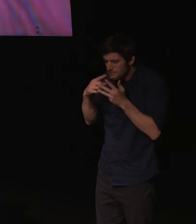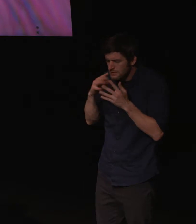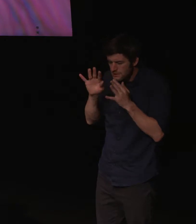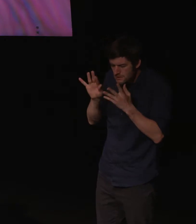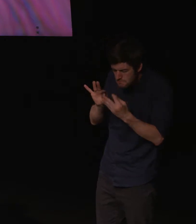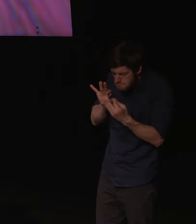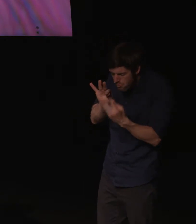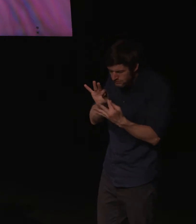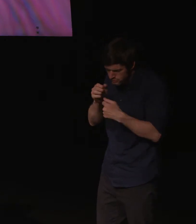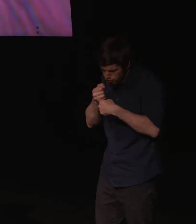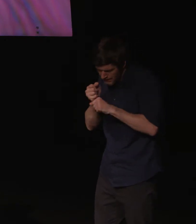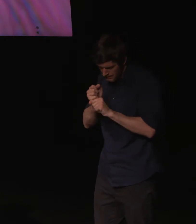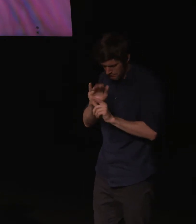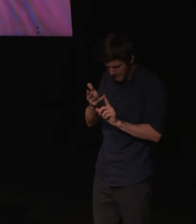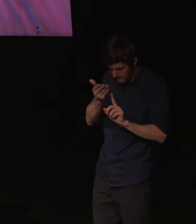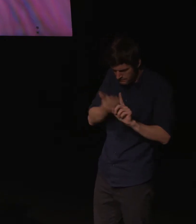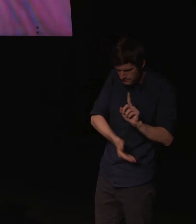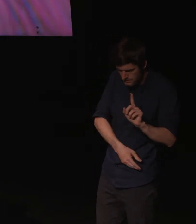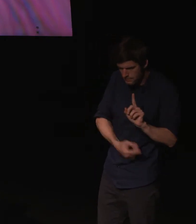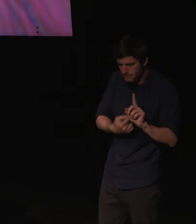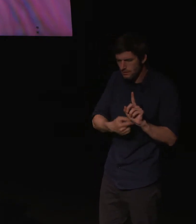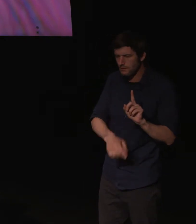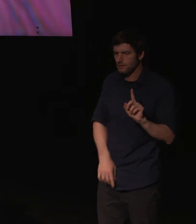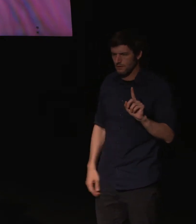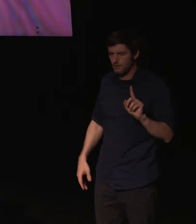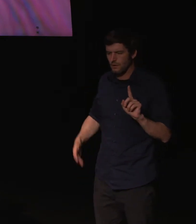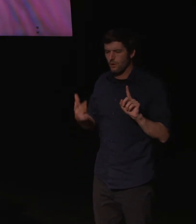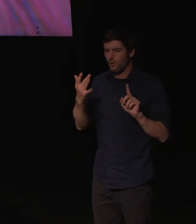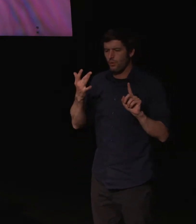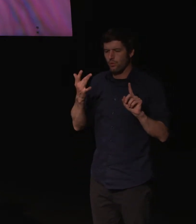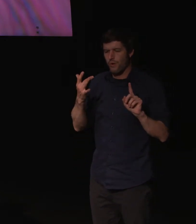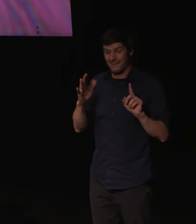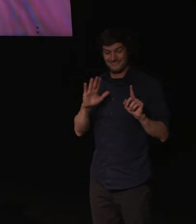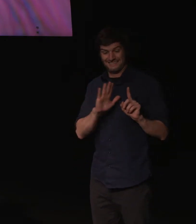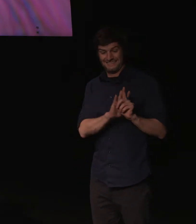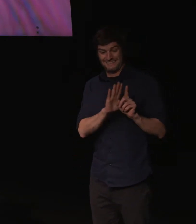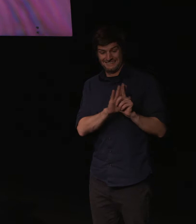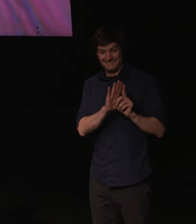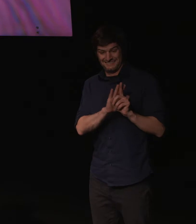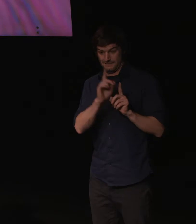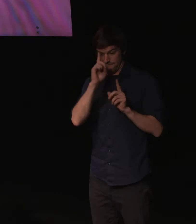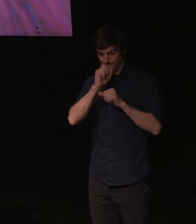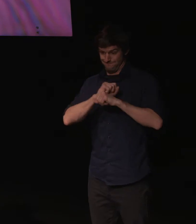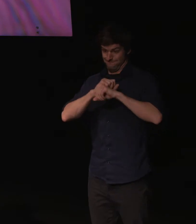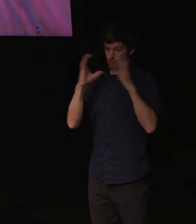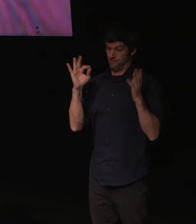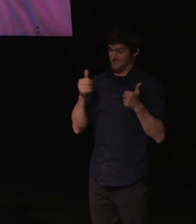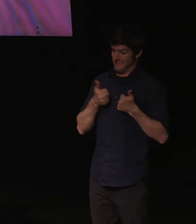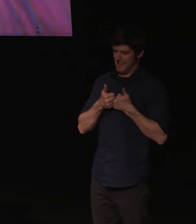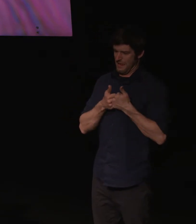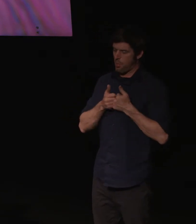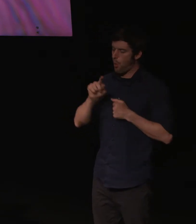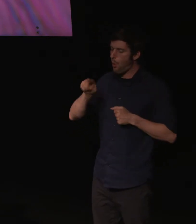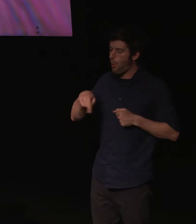Why is the developer's vision of how to play the only way that you can play?